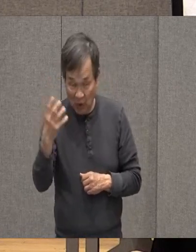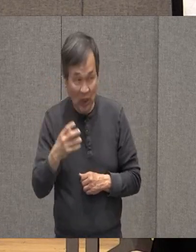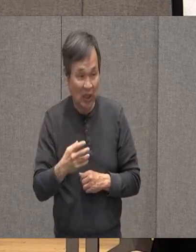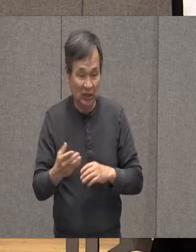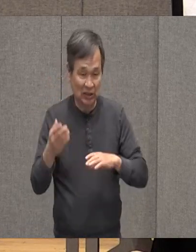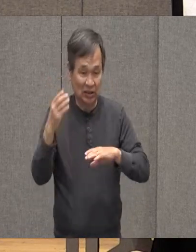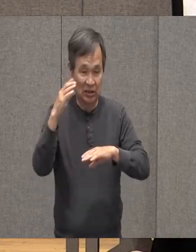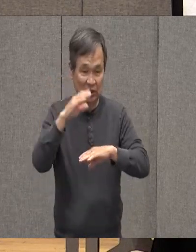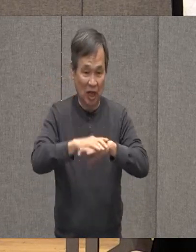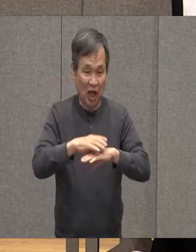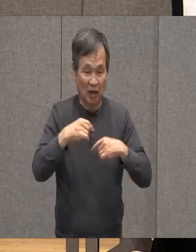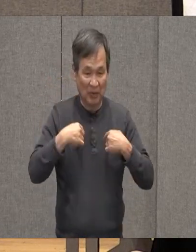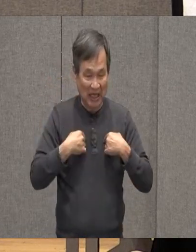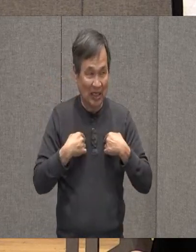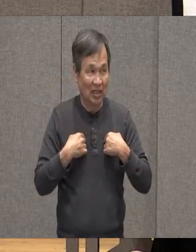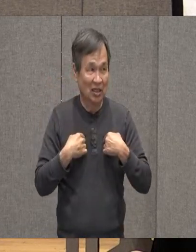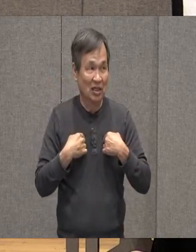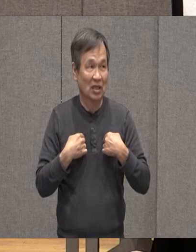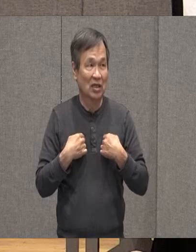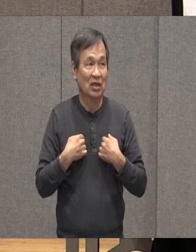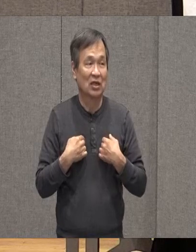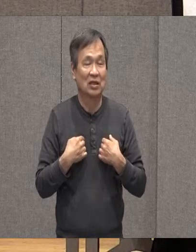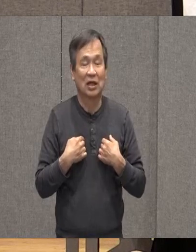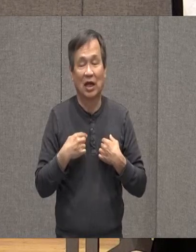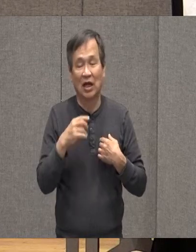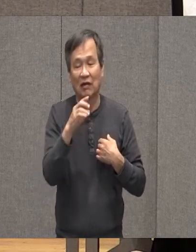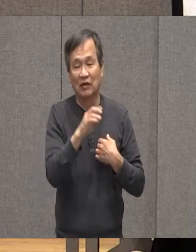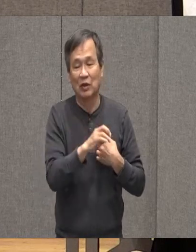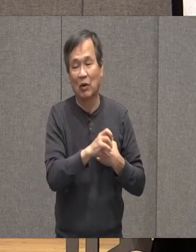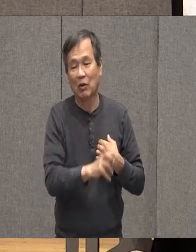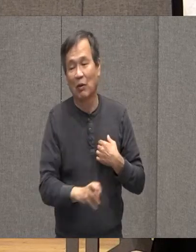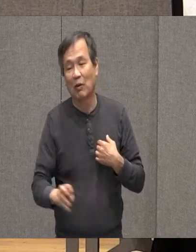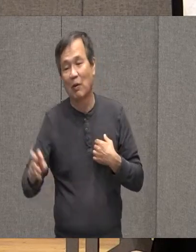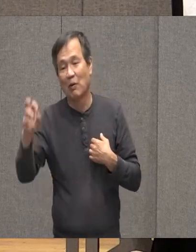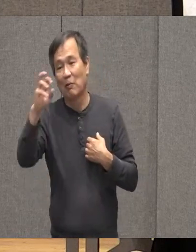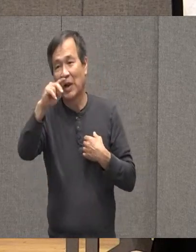guess what she bumps me back all the way to the start.